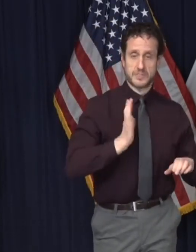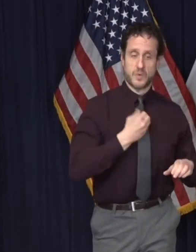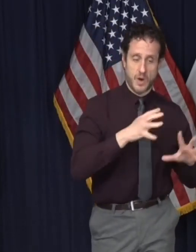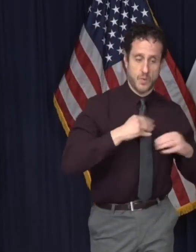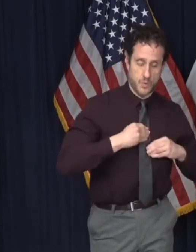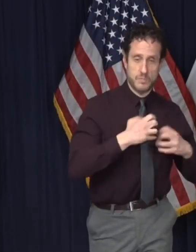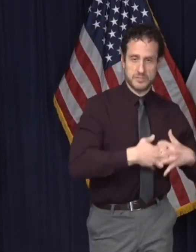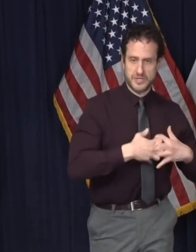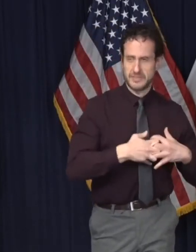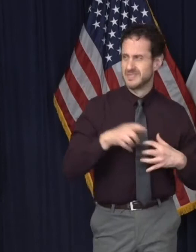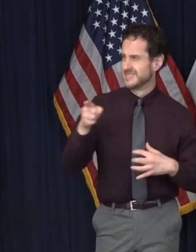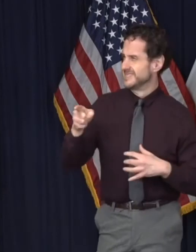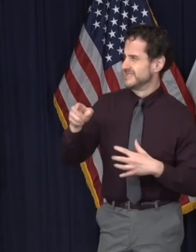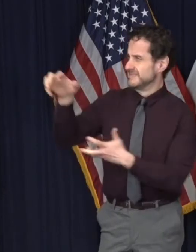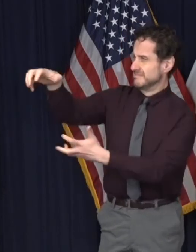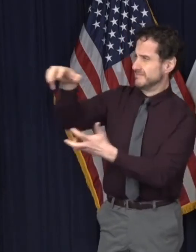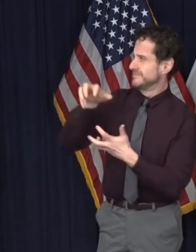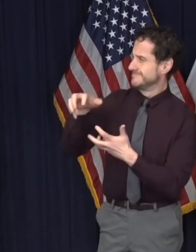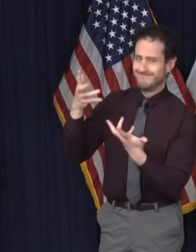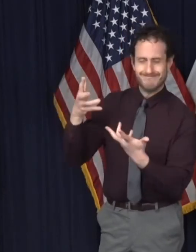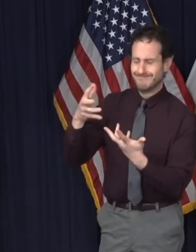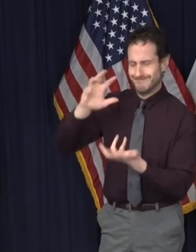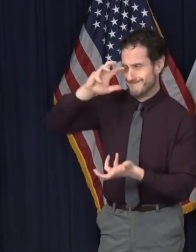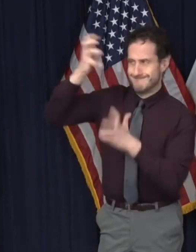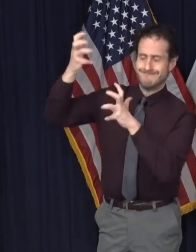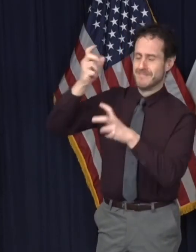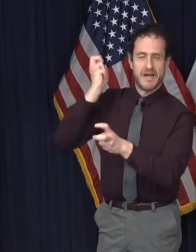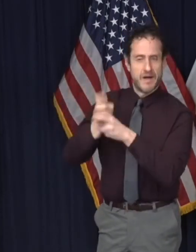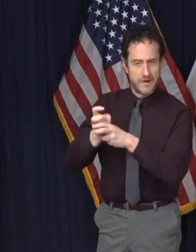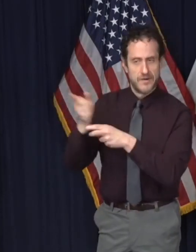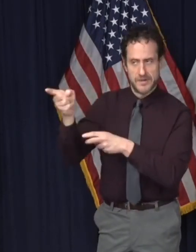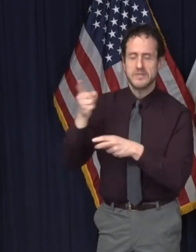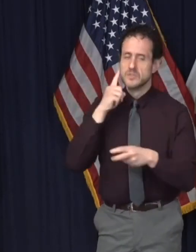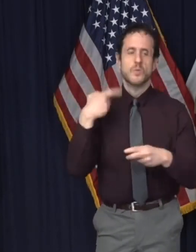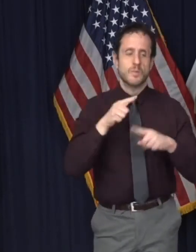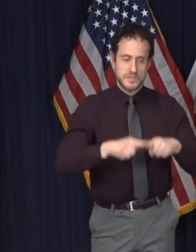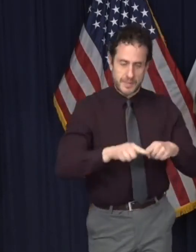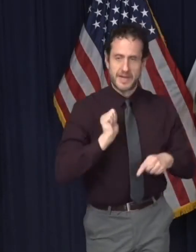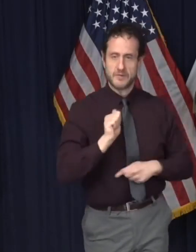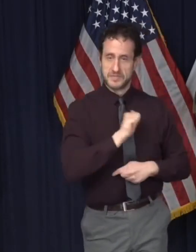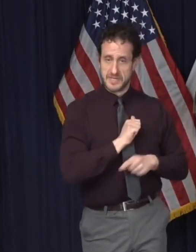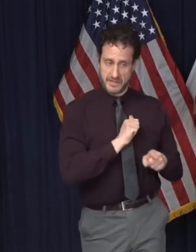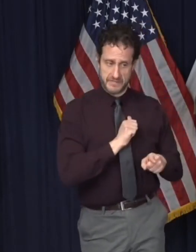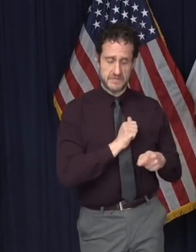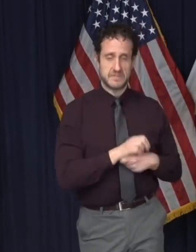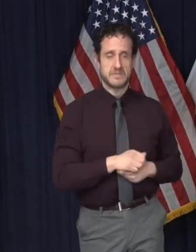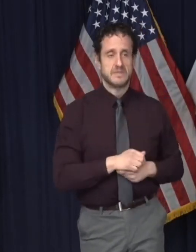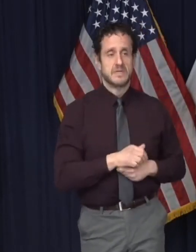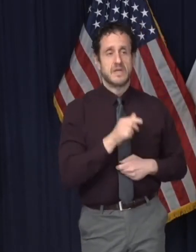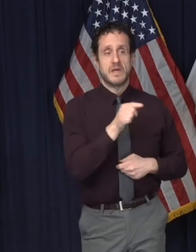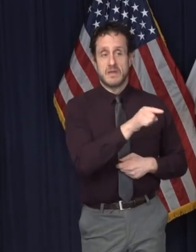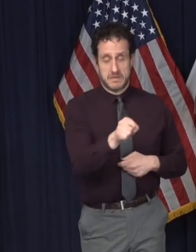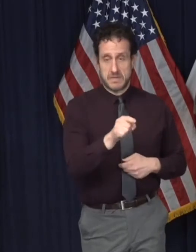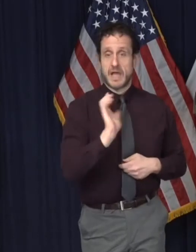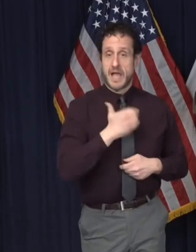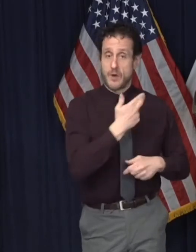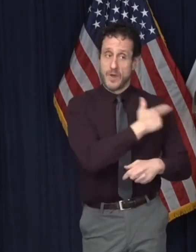RELYING UPON THE GLOBAL SUPPLY CHAIN WHICH IS, FRANKLY, IN DISARRAY. OUR INSTITUTIONS ARE DEVELOPING